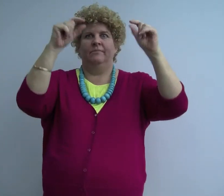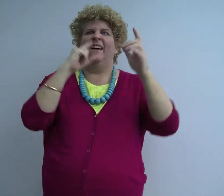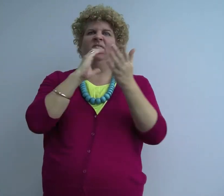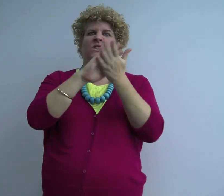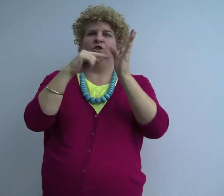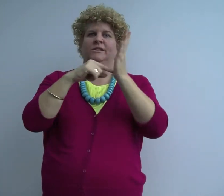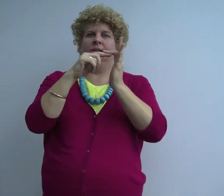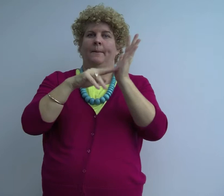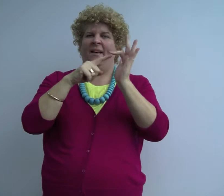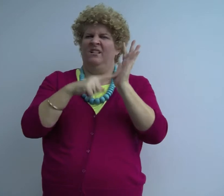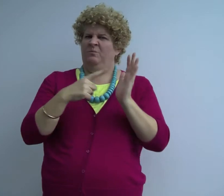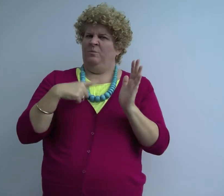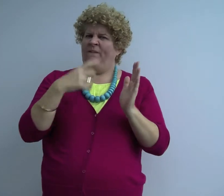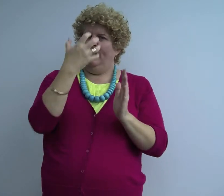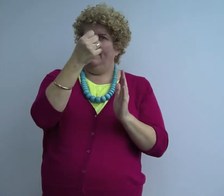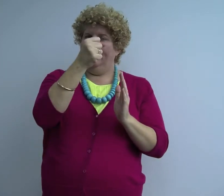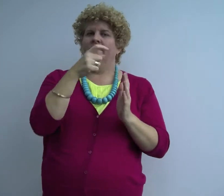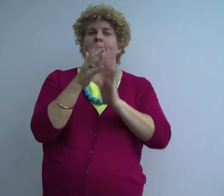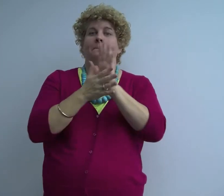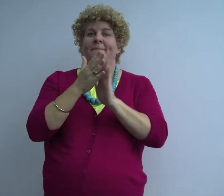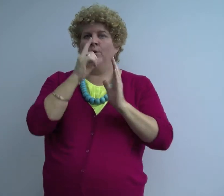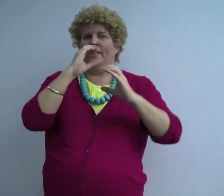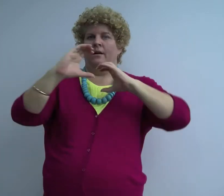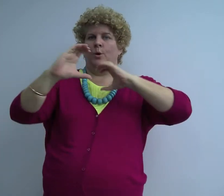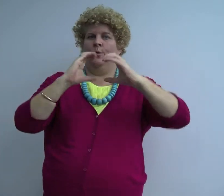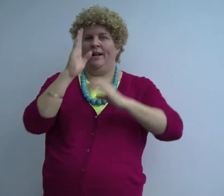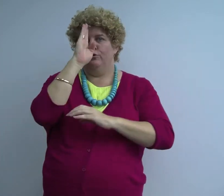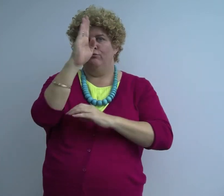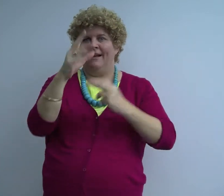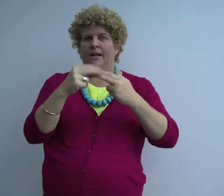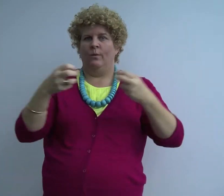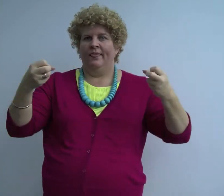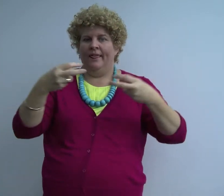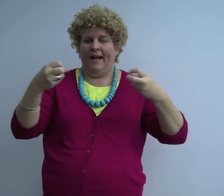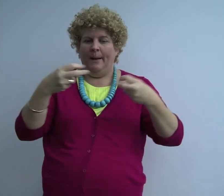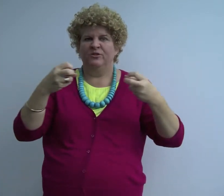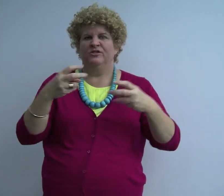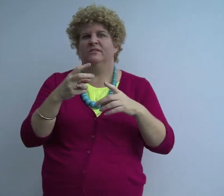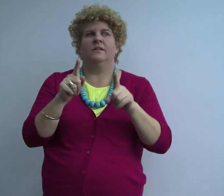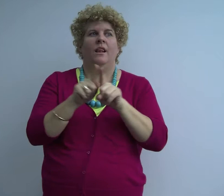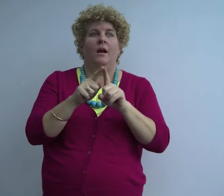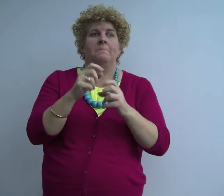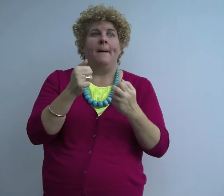you will see at the top of the screen a chat panel. The chat panel means you can communicate directly with the captioner.